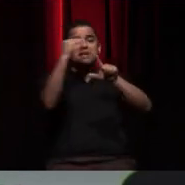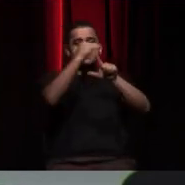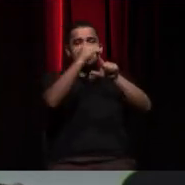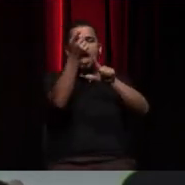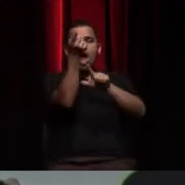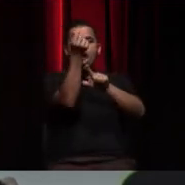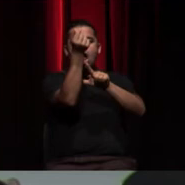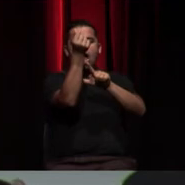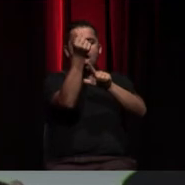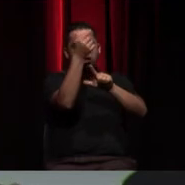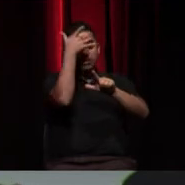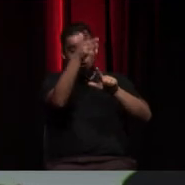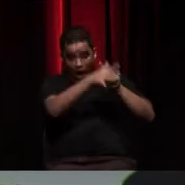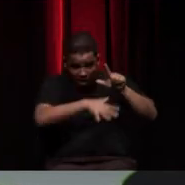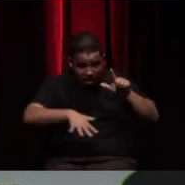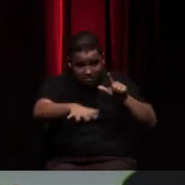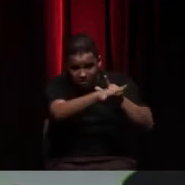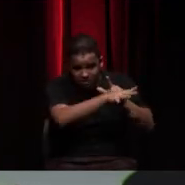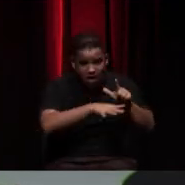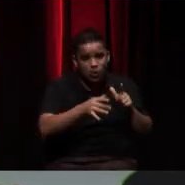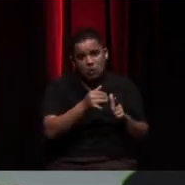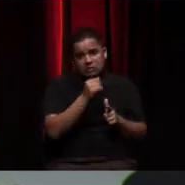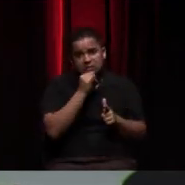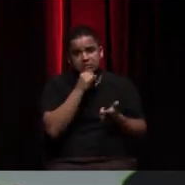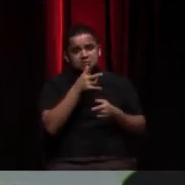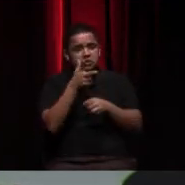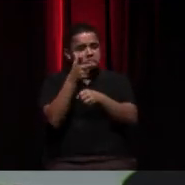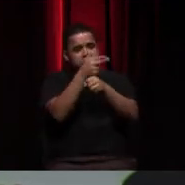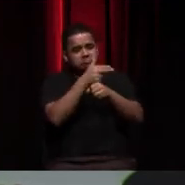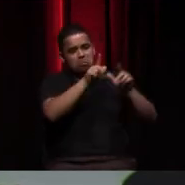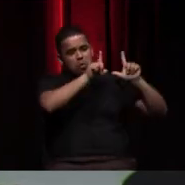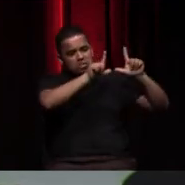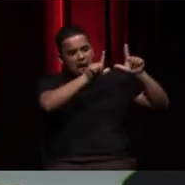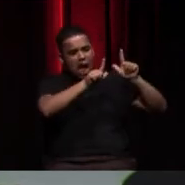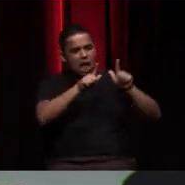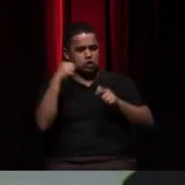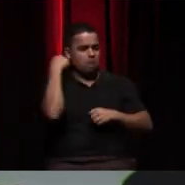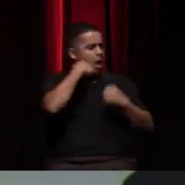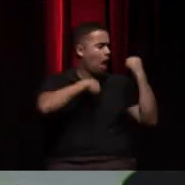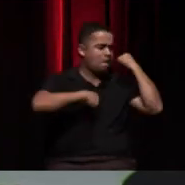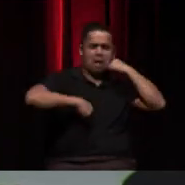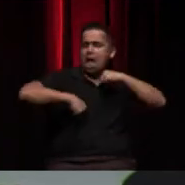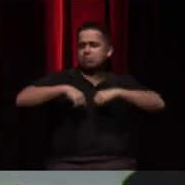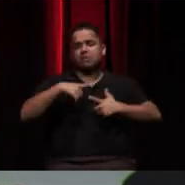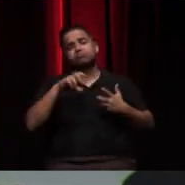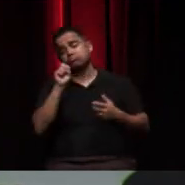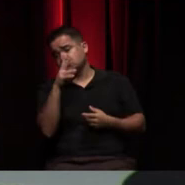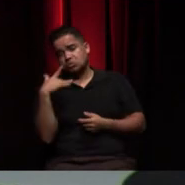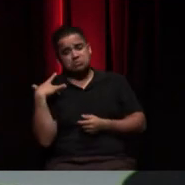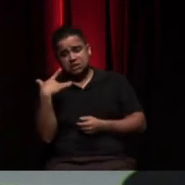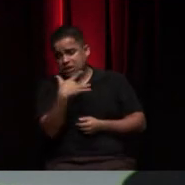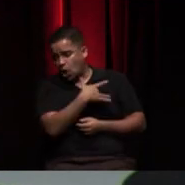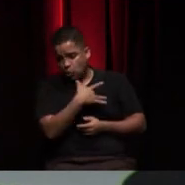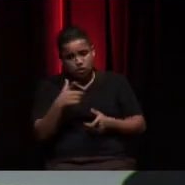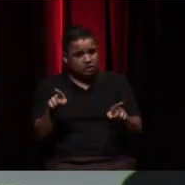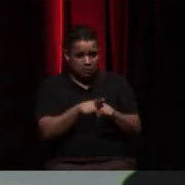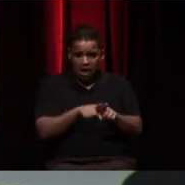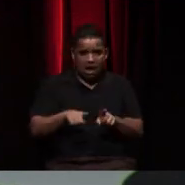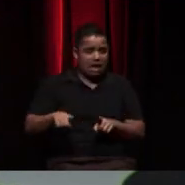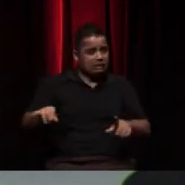Those in the streets covering protests, getting beat up, or risking their integrity… In times of electoral campaign, like now,